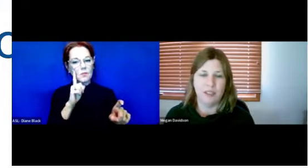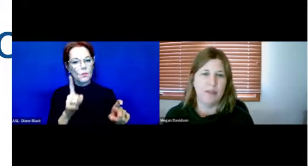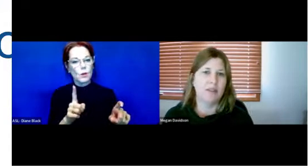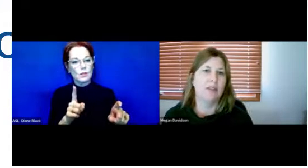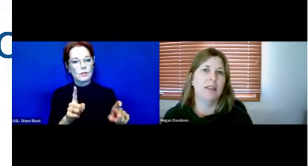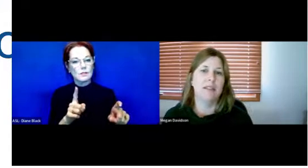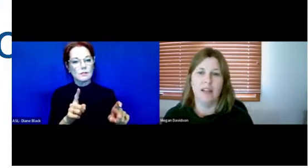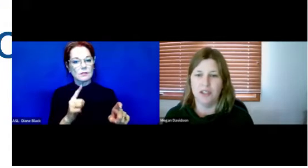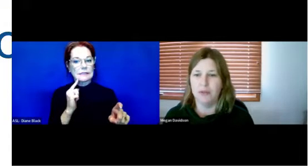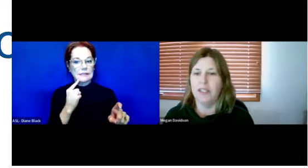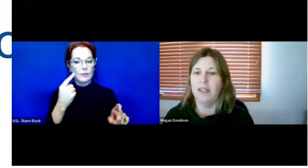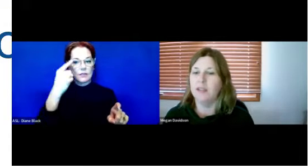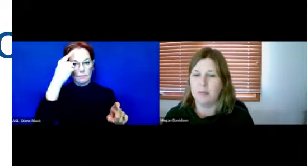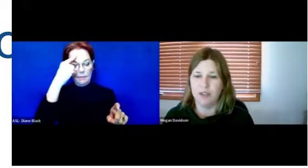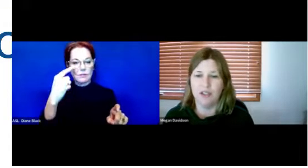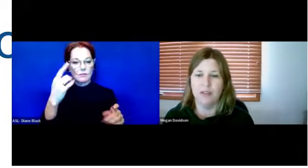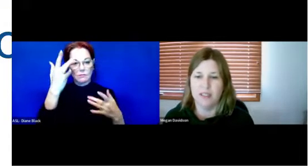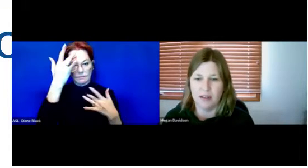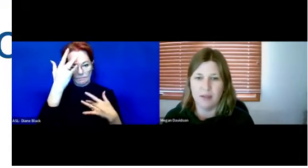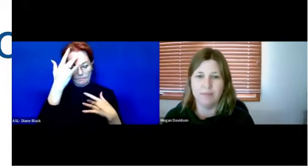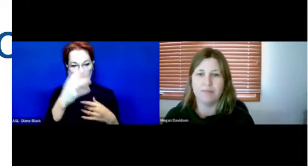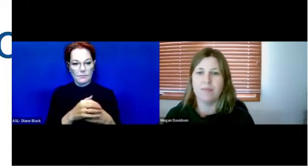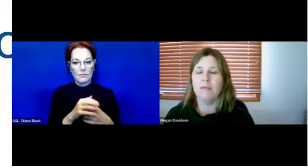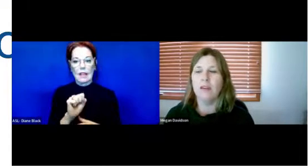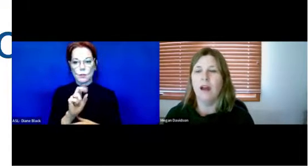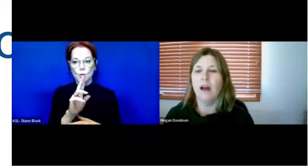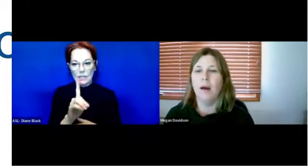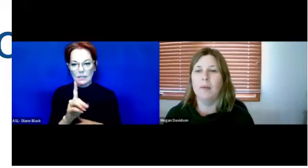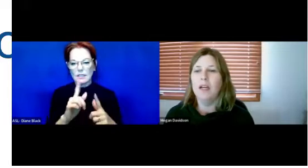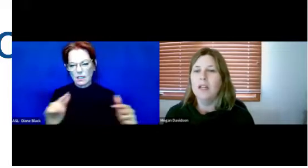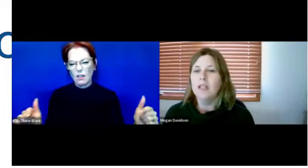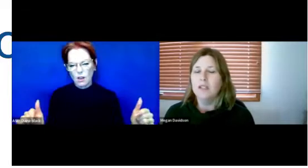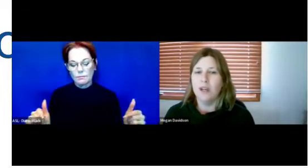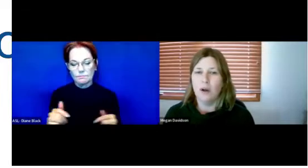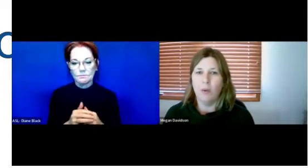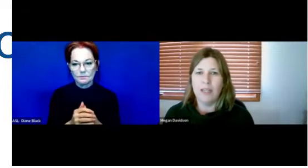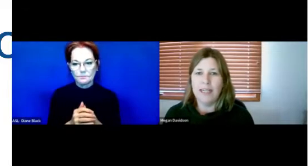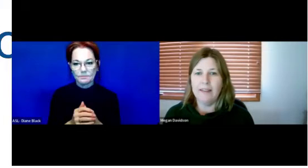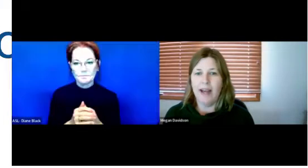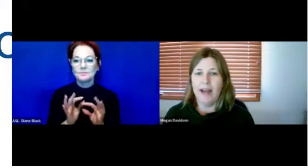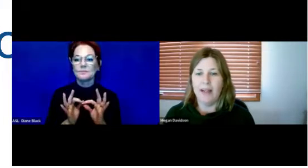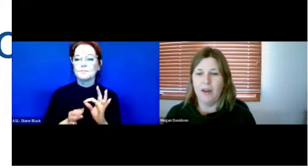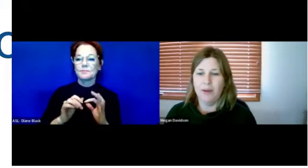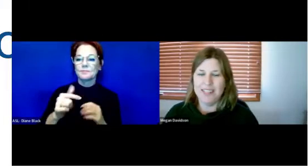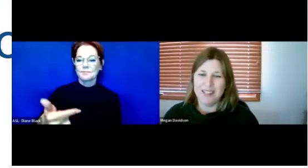serious mental illness SUD you know, substance use, etc. So related to that, you know, it's